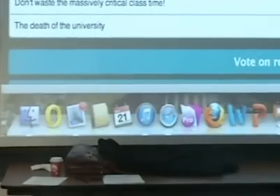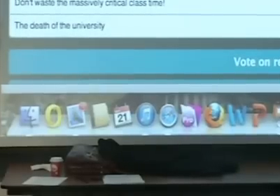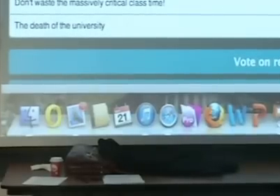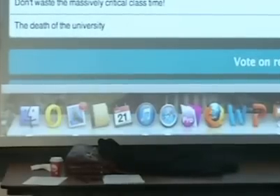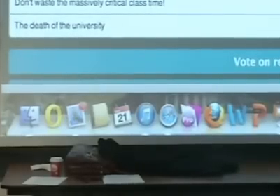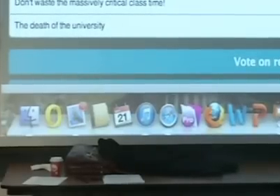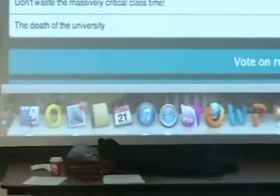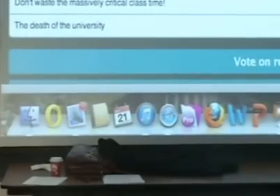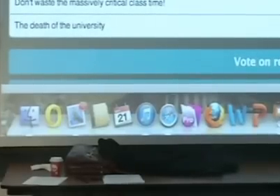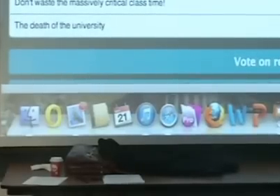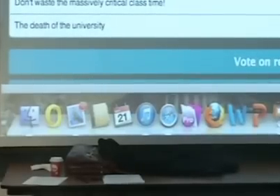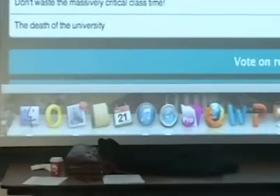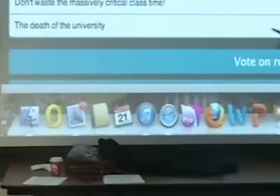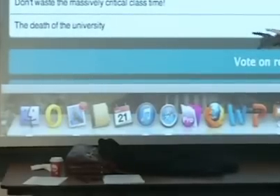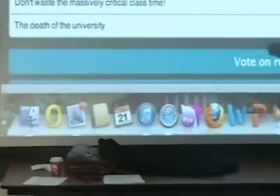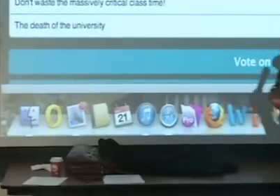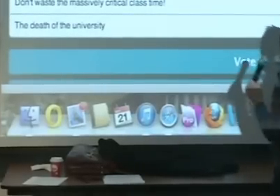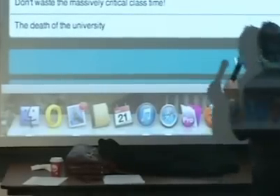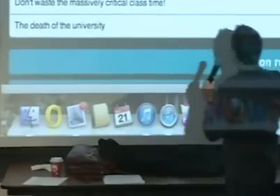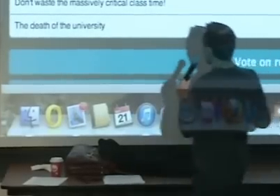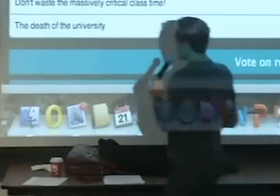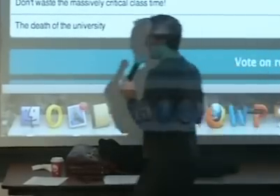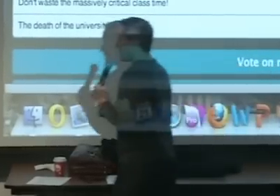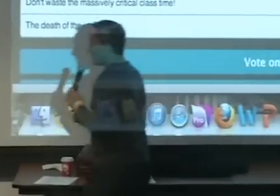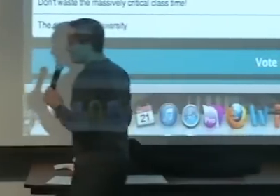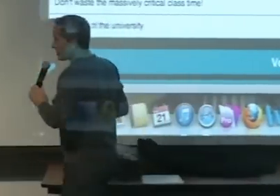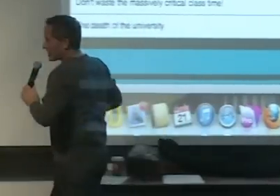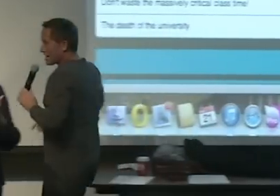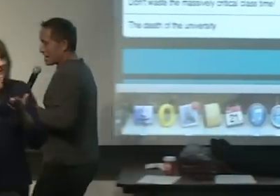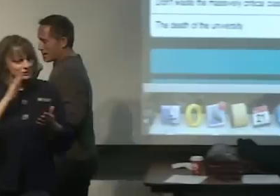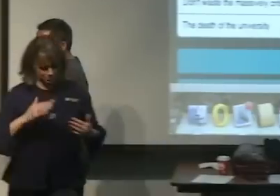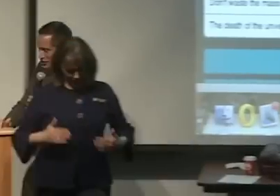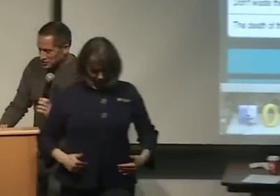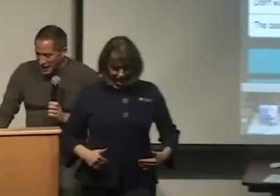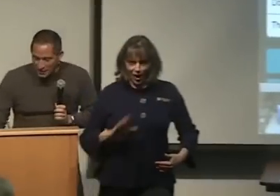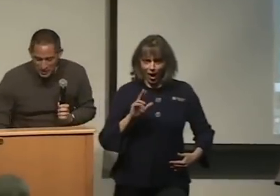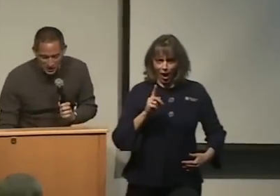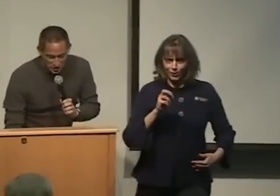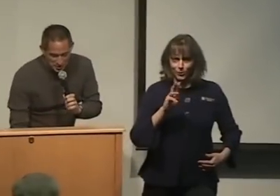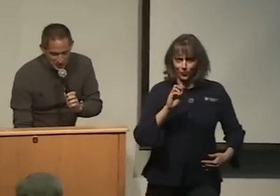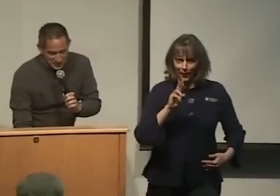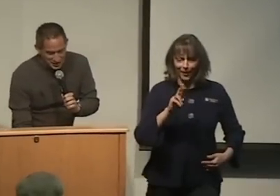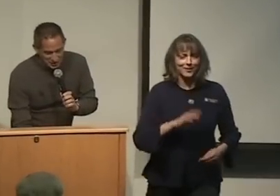I teach in my underwear. I like that. So now what we can do is we can say, okay, come on a few more.